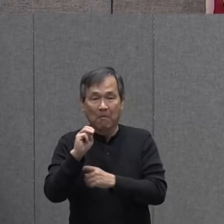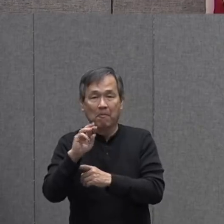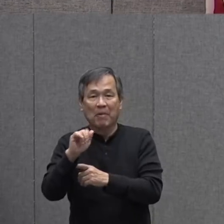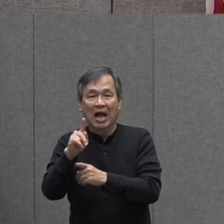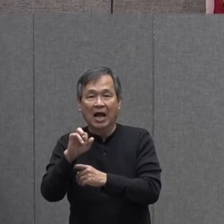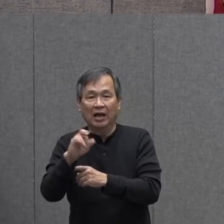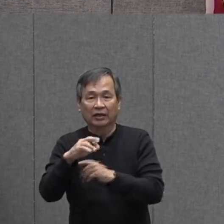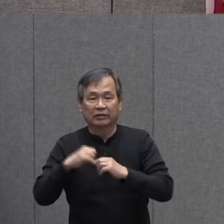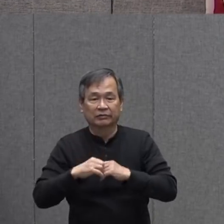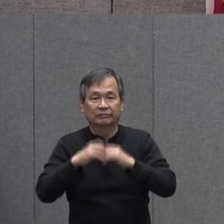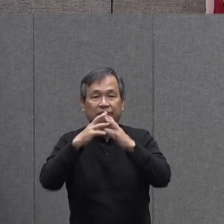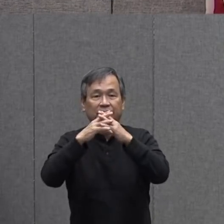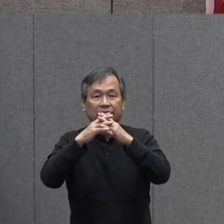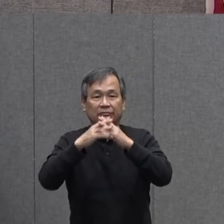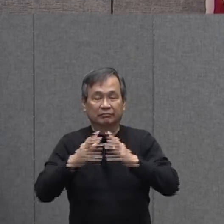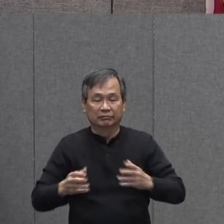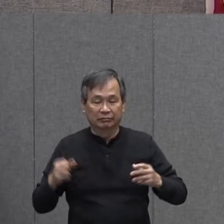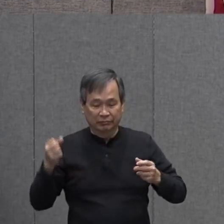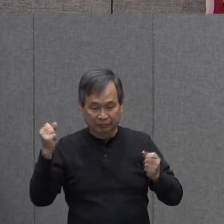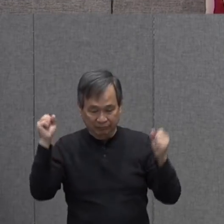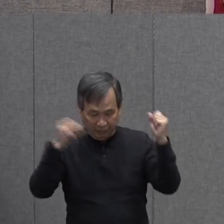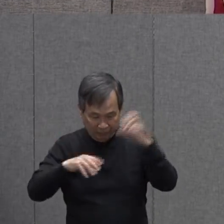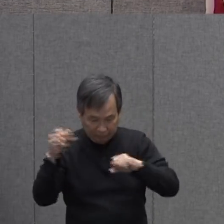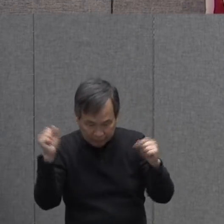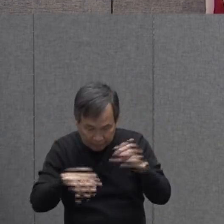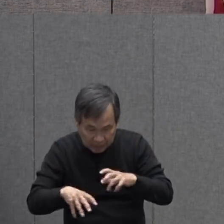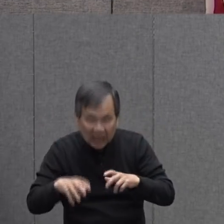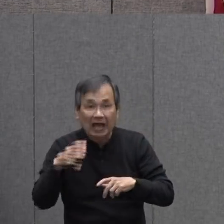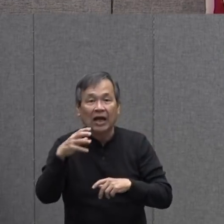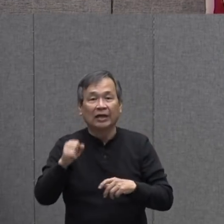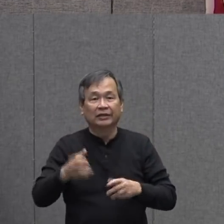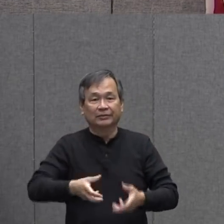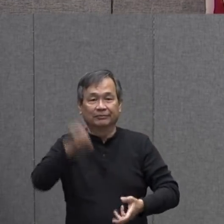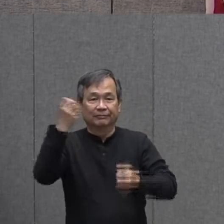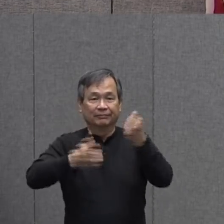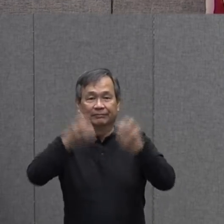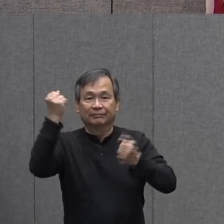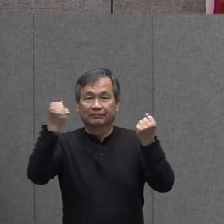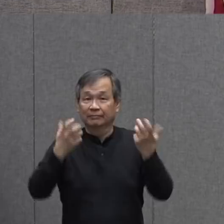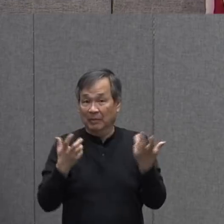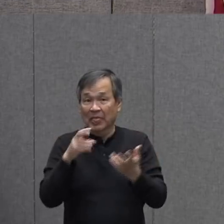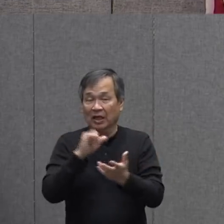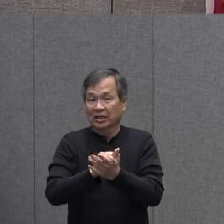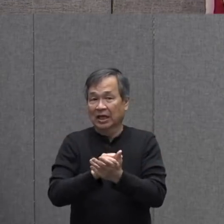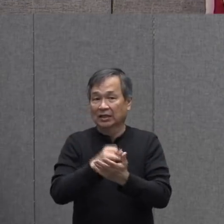and then taking matter apart? Looking at the pieces and the parts, that's the focus of our lesson.